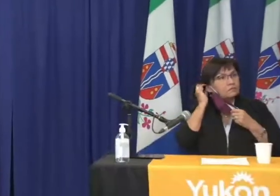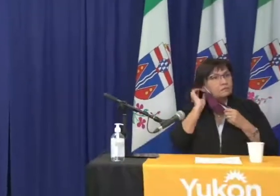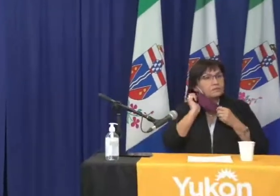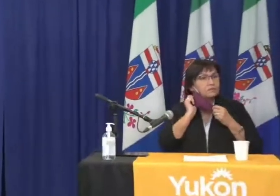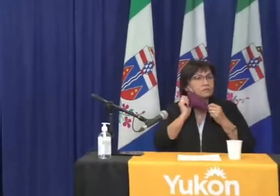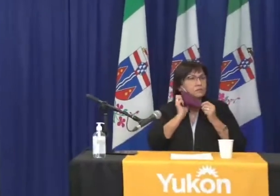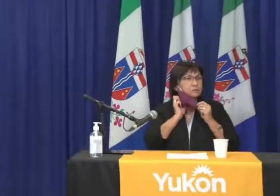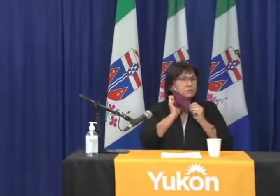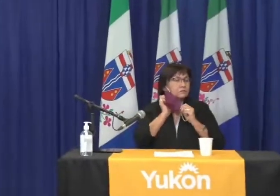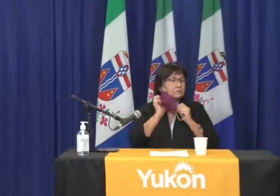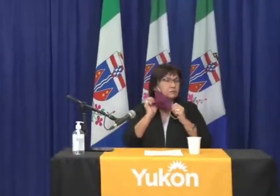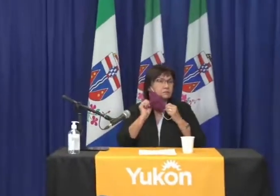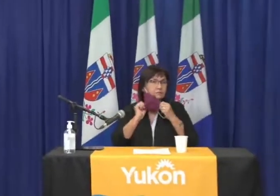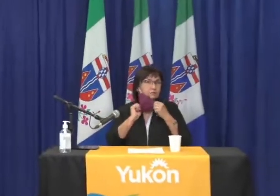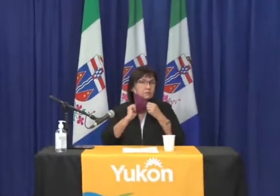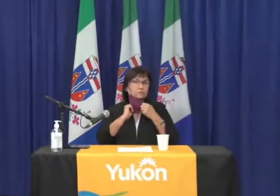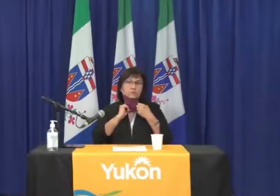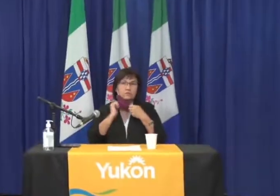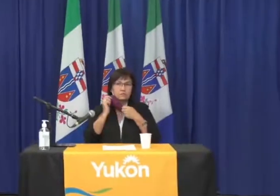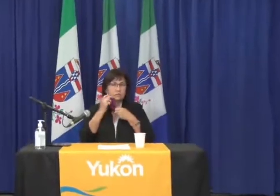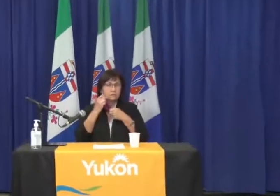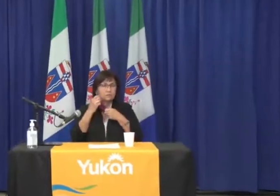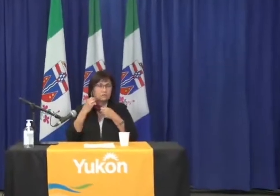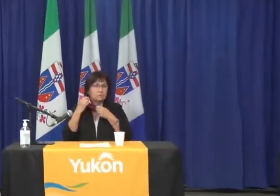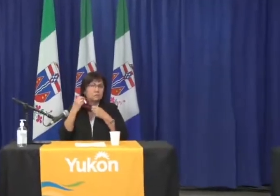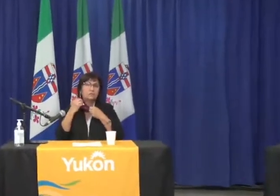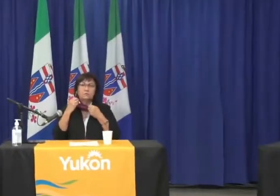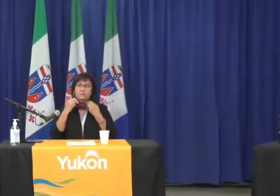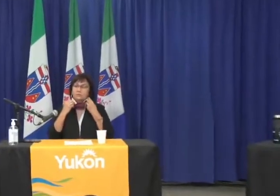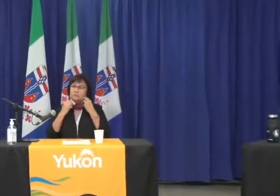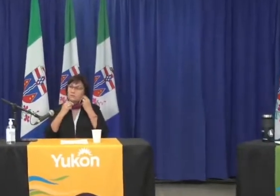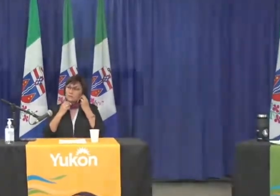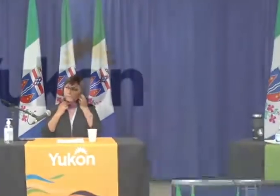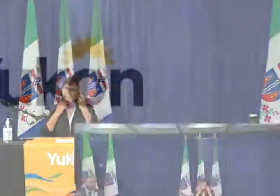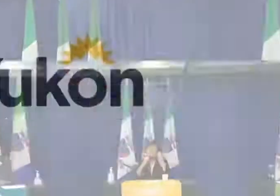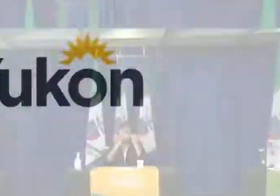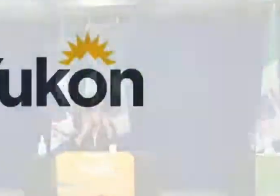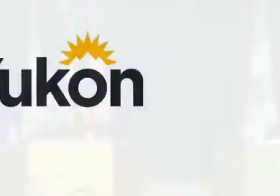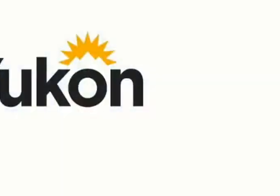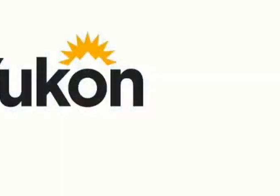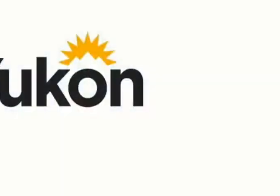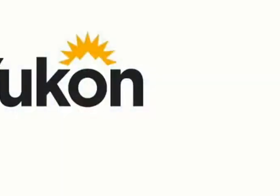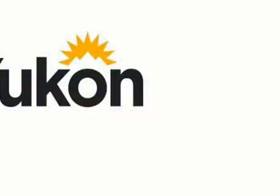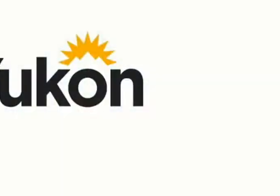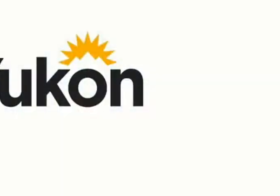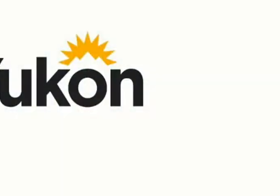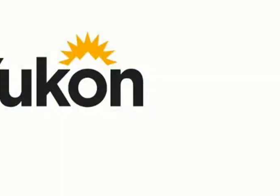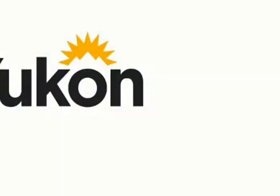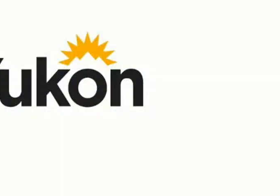As far as cancelled events we talked about the only event we cancelled for the recommendations of the Chief